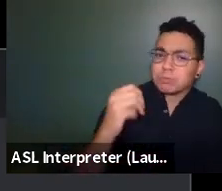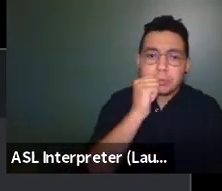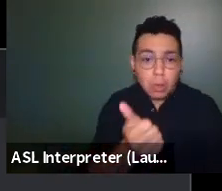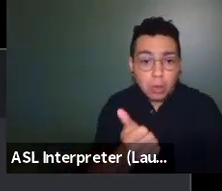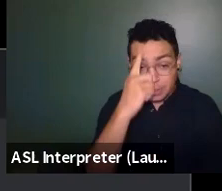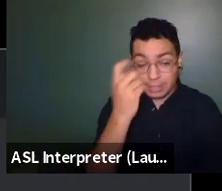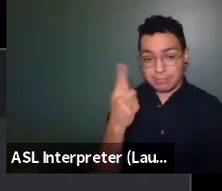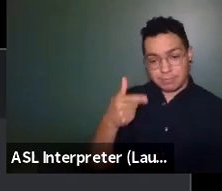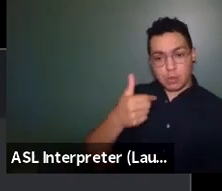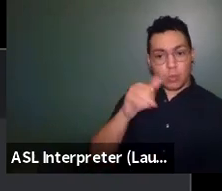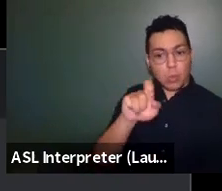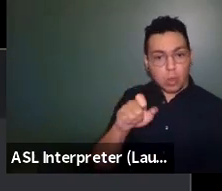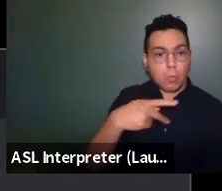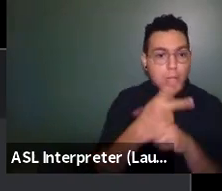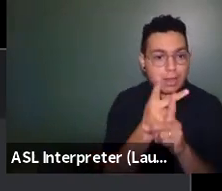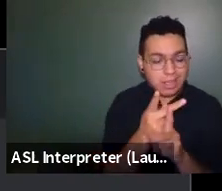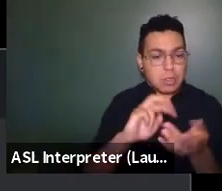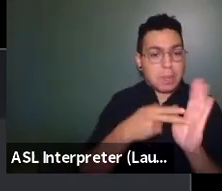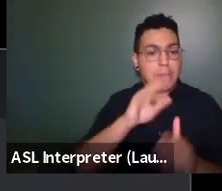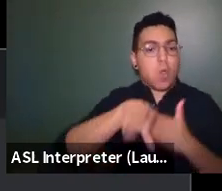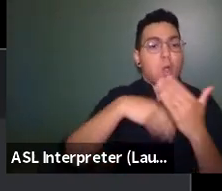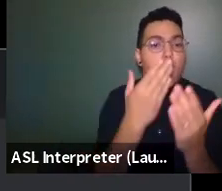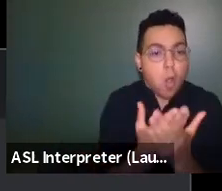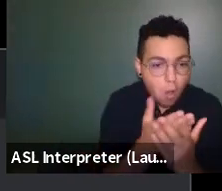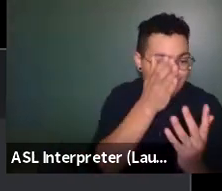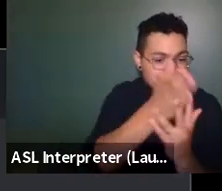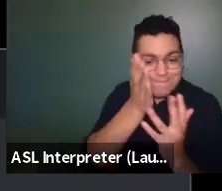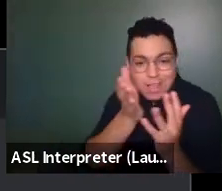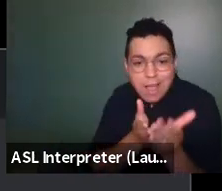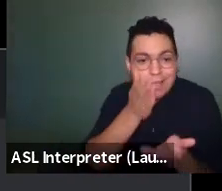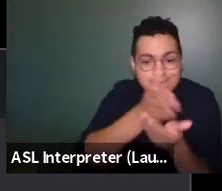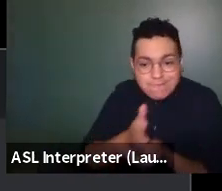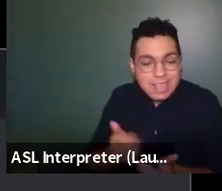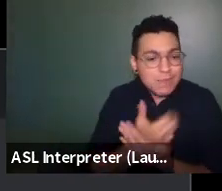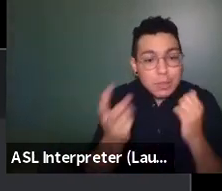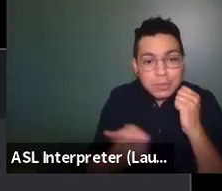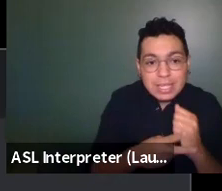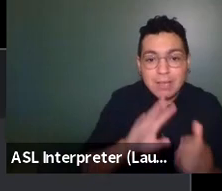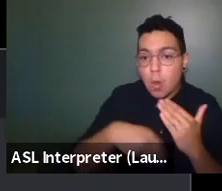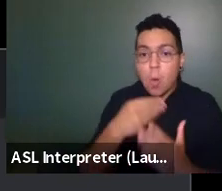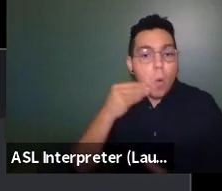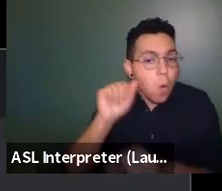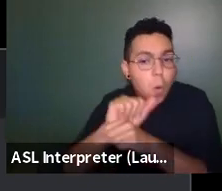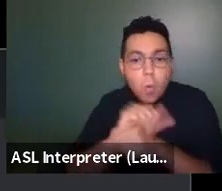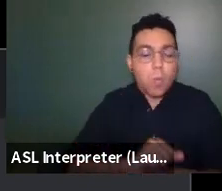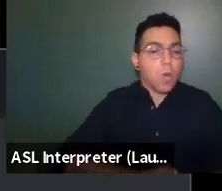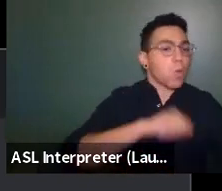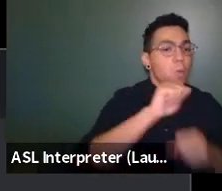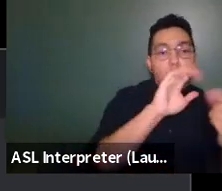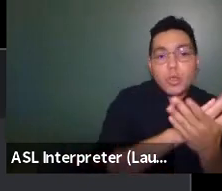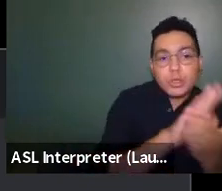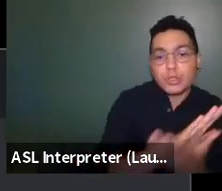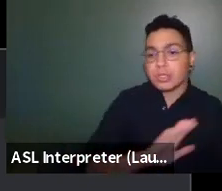ESD 112 - Katherine Livick: the files associated with assignments, the worksheets that I attach or the work that students, add the rubrics, all of that,